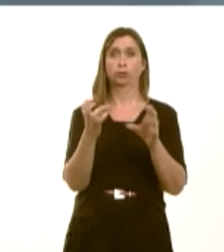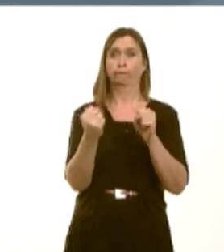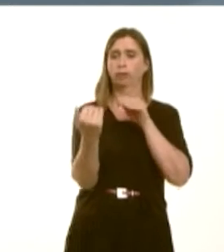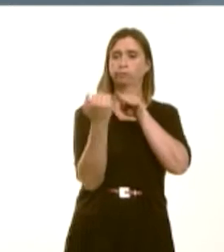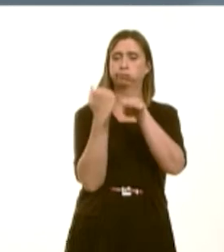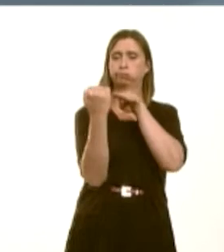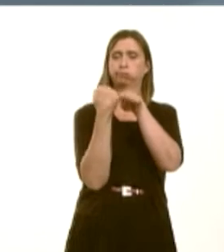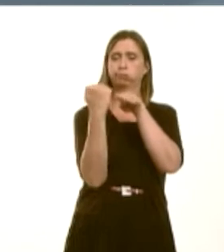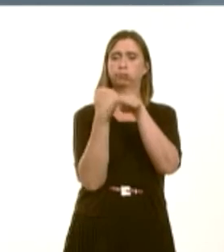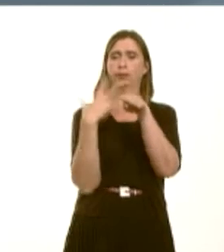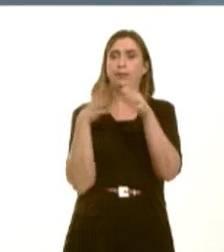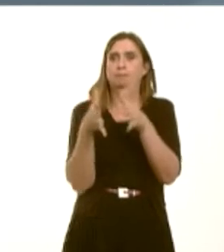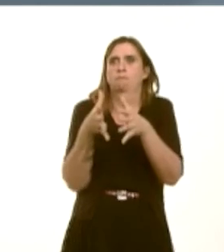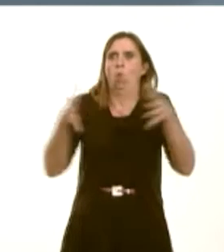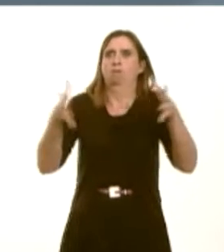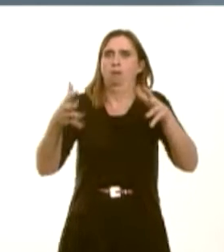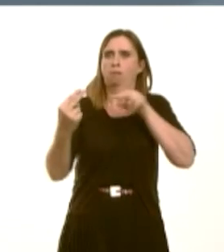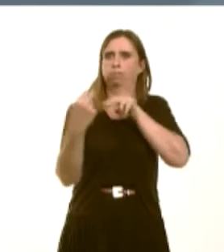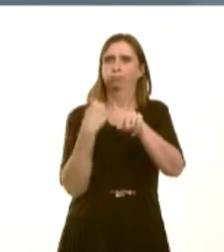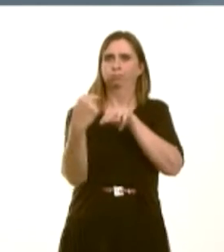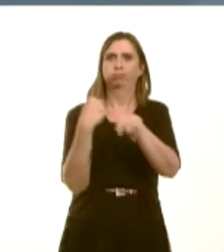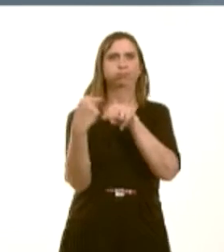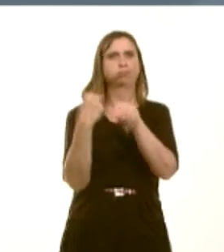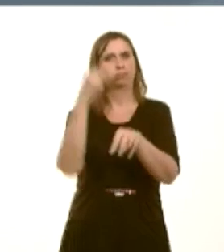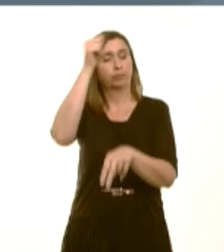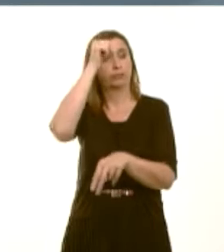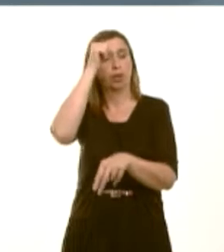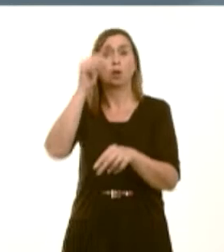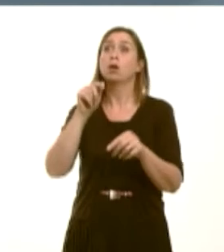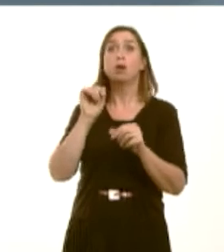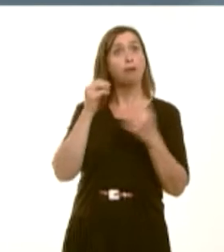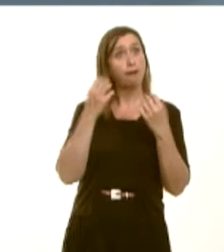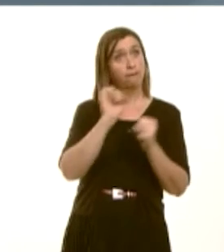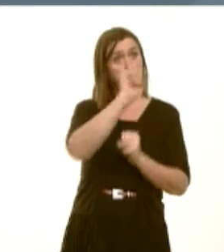Now, I am sure that youíre aware that the closing date for your own Governmentís study